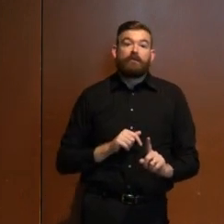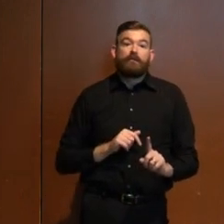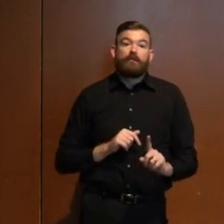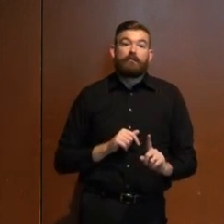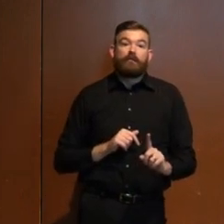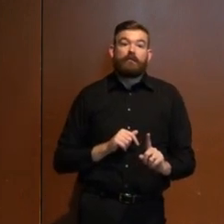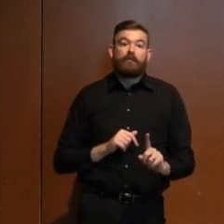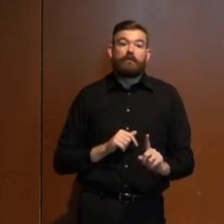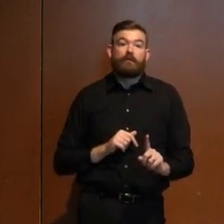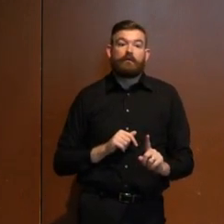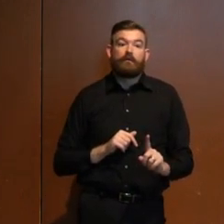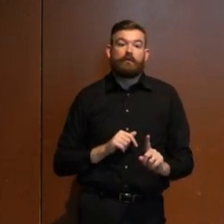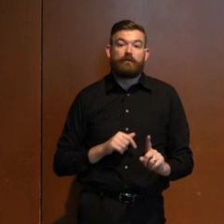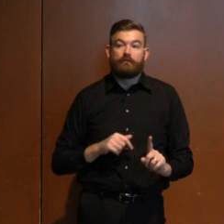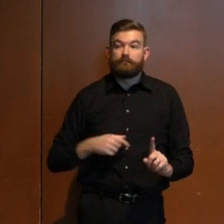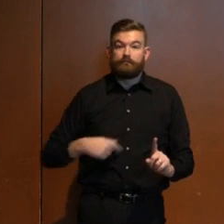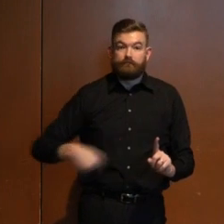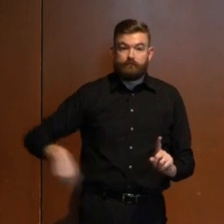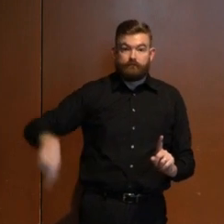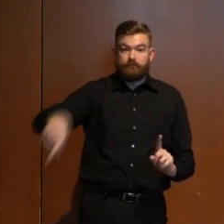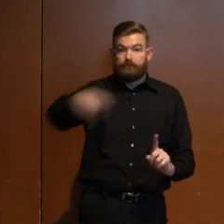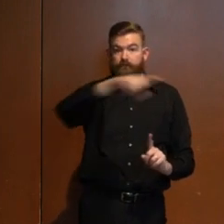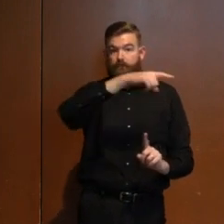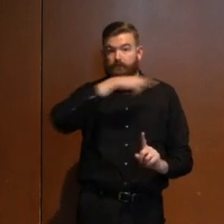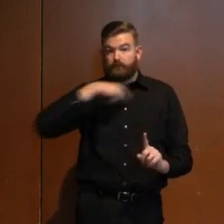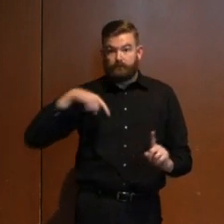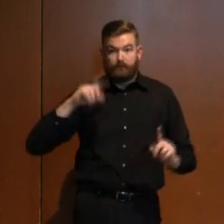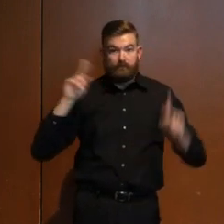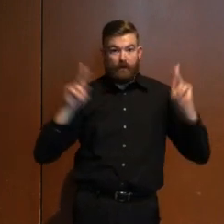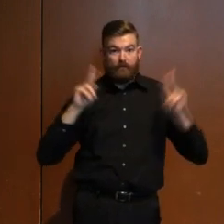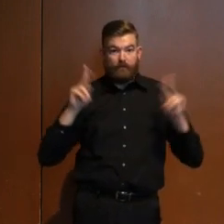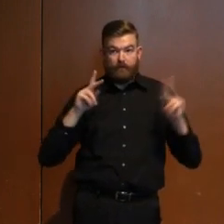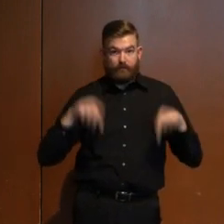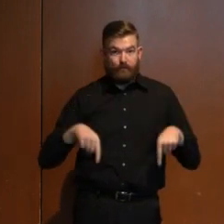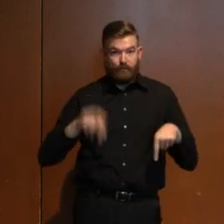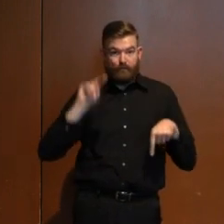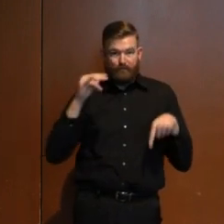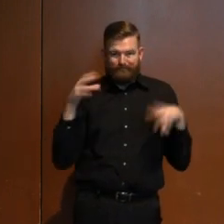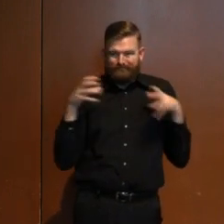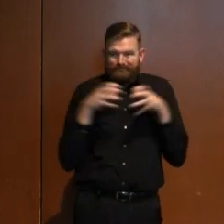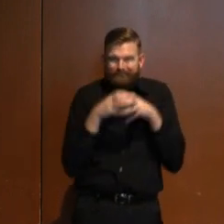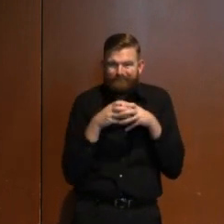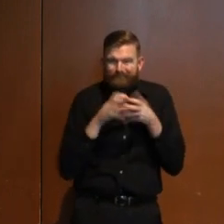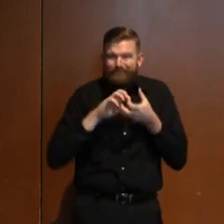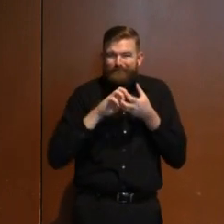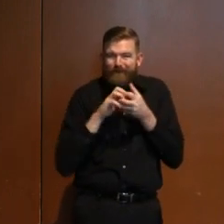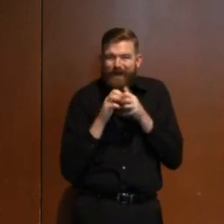DAY. AND WE'RE THE 11th LARGEST STATE IN THE NATION TO GIVE YOU AN IDEA HOW LARGE CALIFORNIA IS.